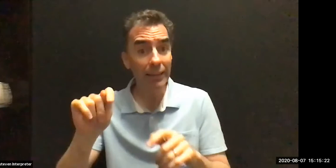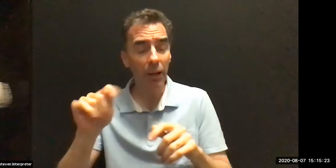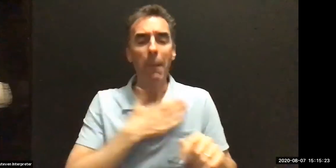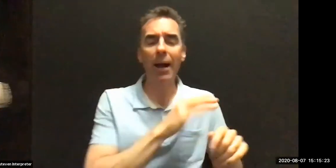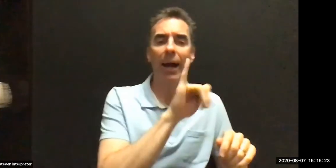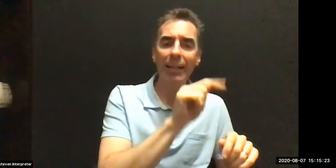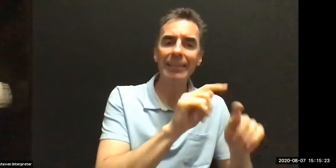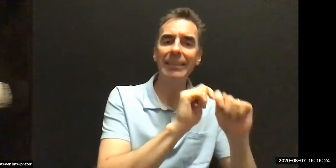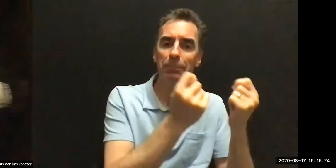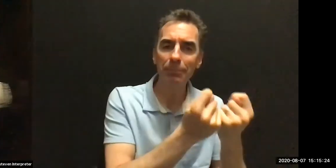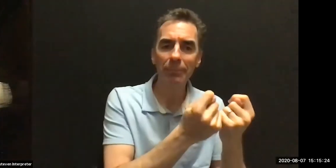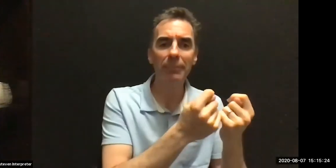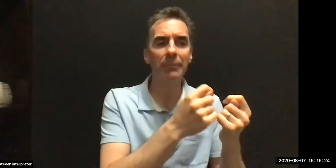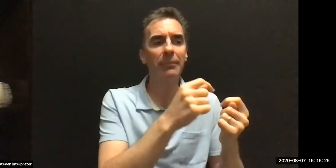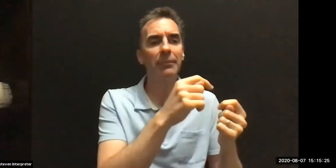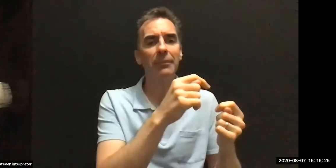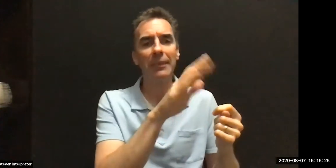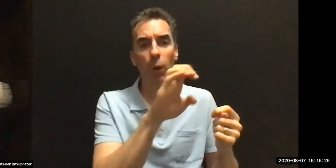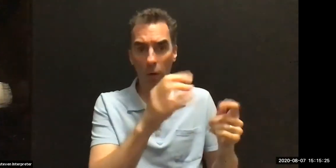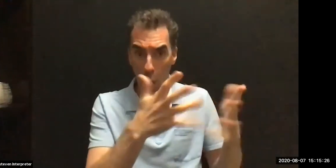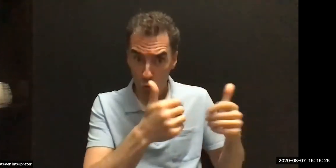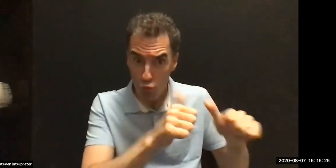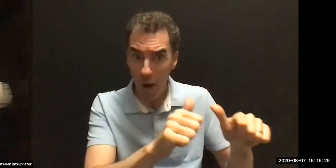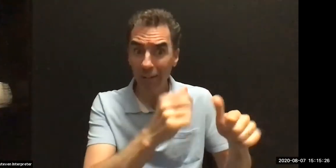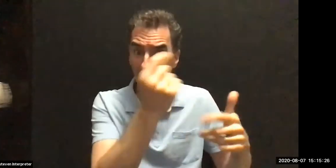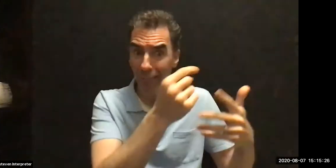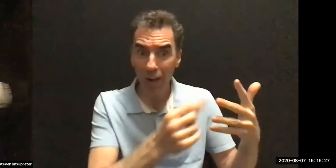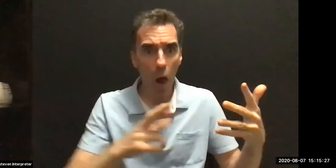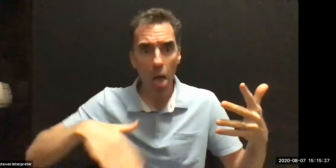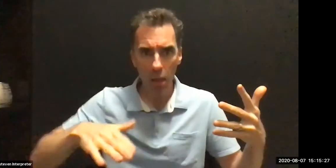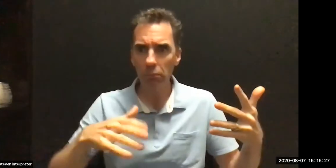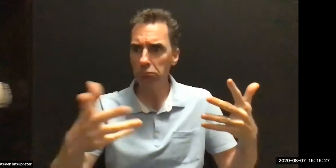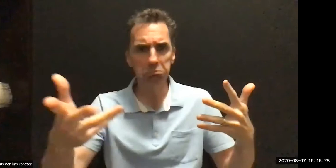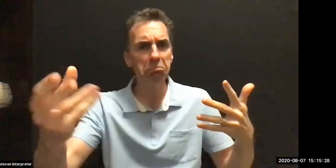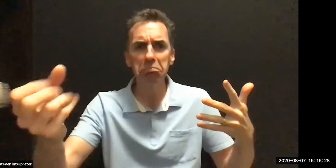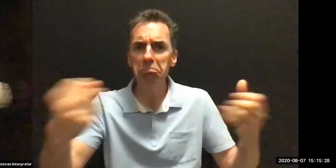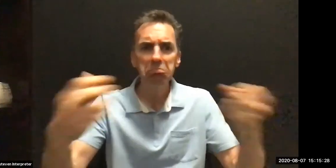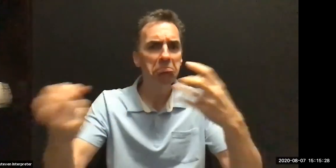Channelle Charest: That's something we can we can definitely send over or the direction that we're heading. So looking at ways in which we can